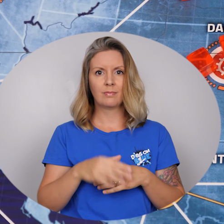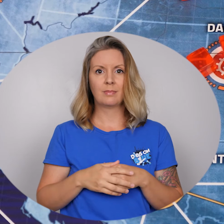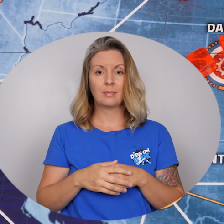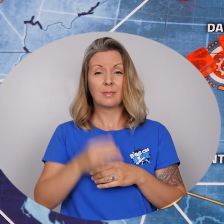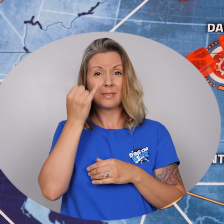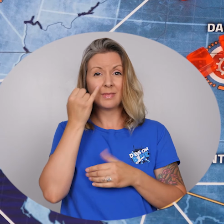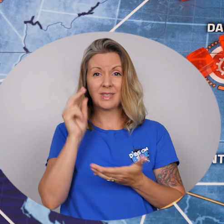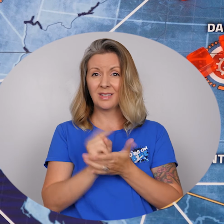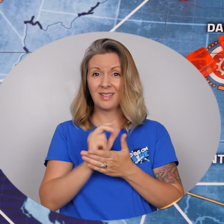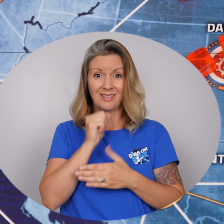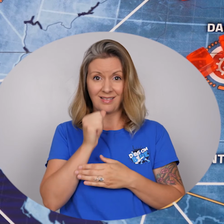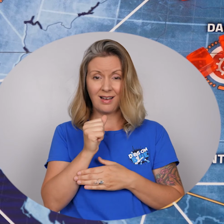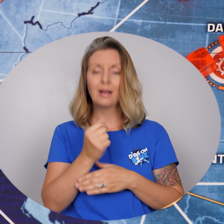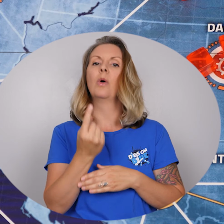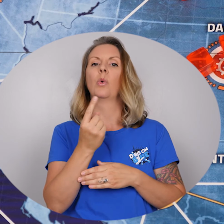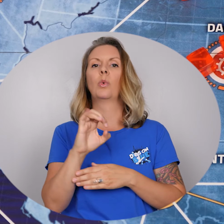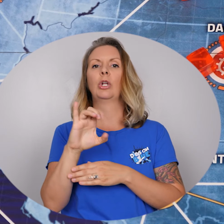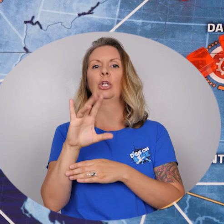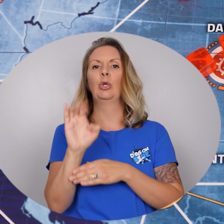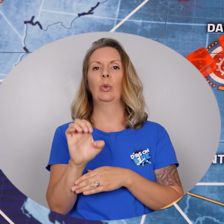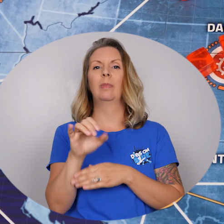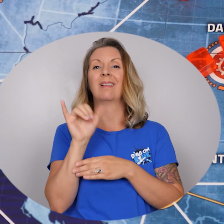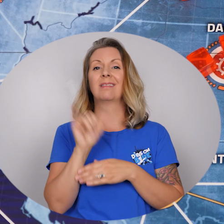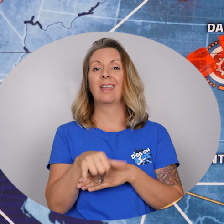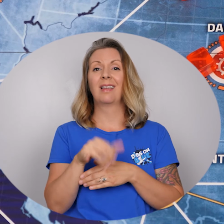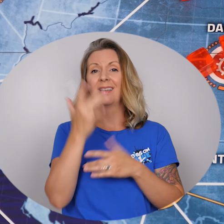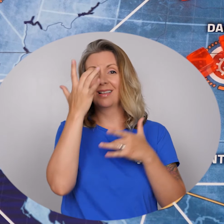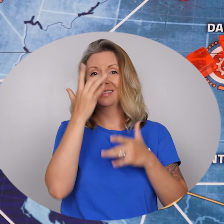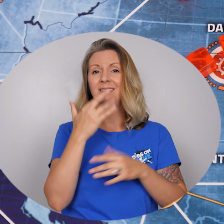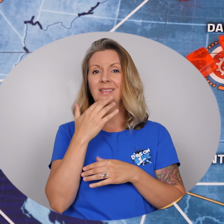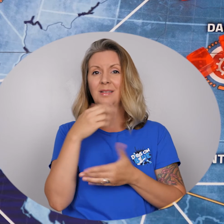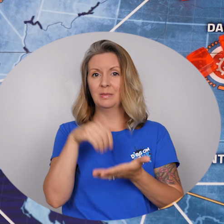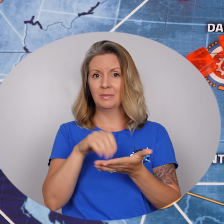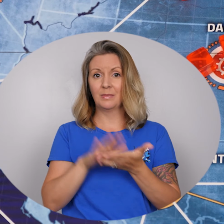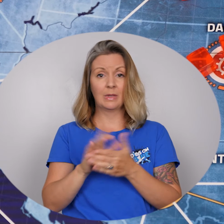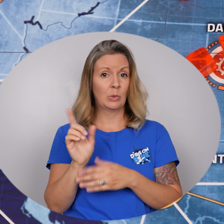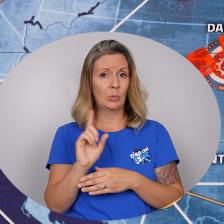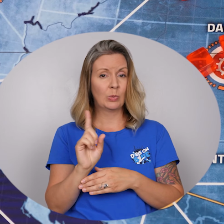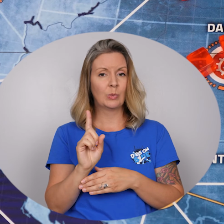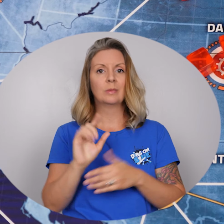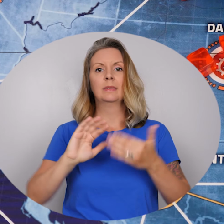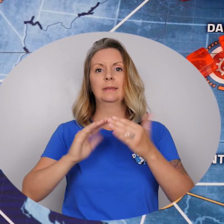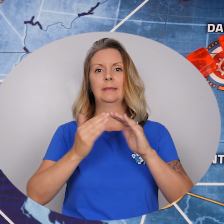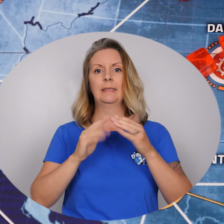the players all immediately lose. Now, assuming you didn’t just lose, you then place 1 cube